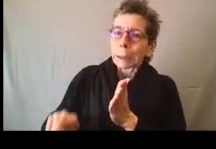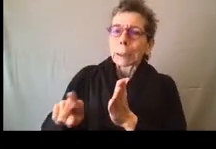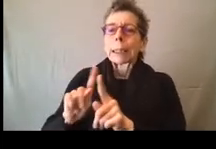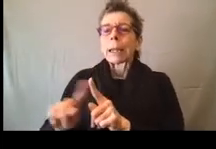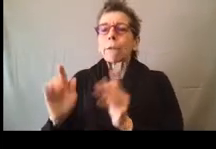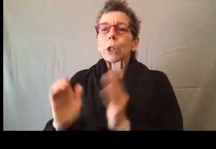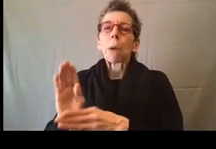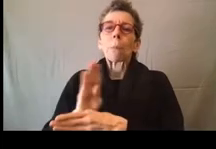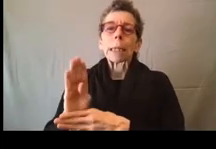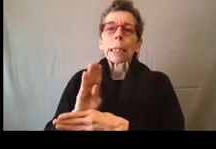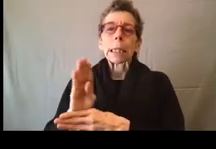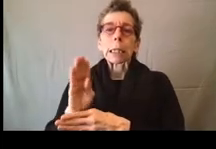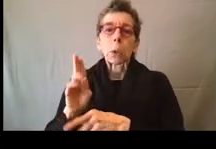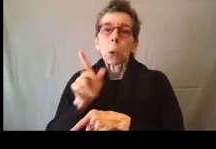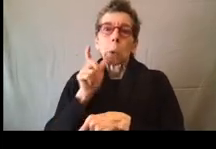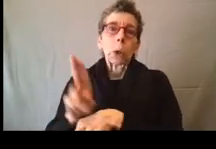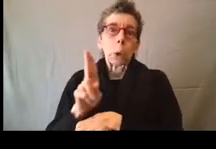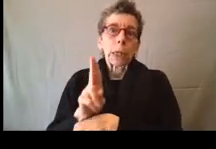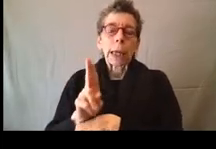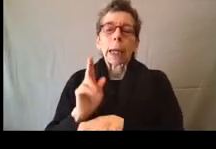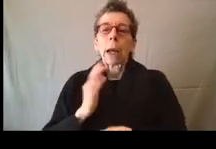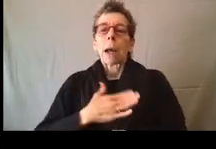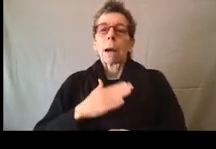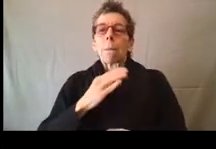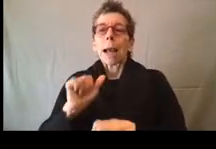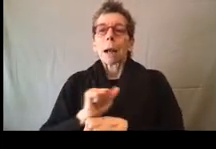is currently available. My colleague Vicki, who I am going to turn it over to right now,